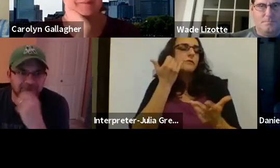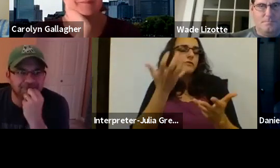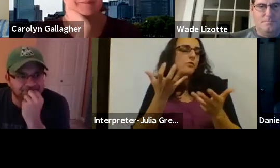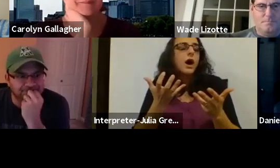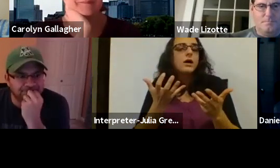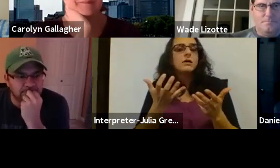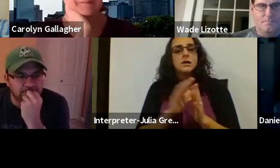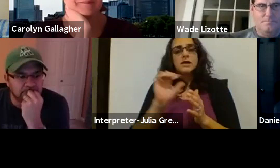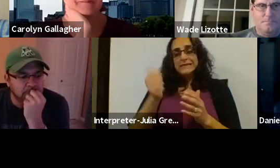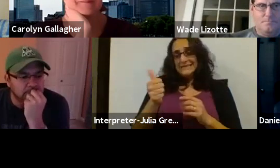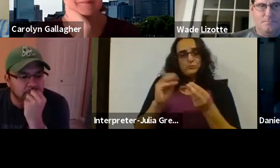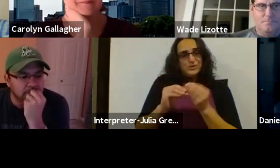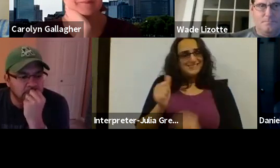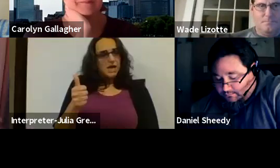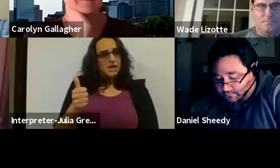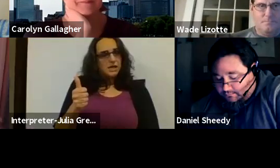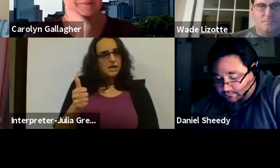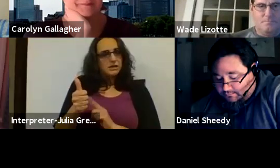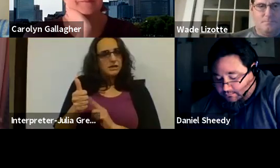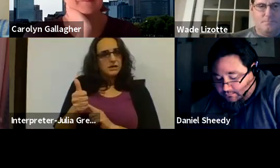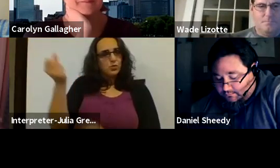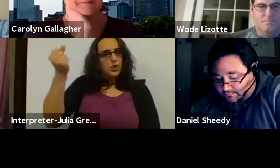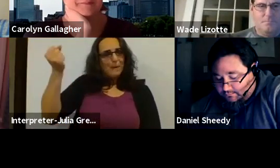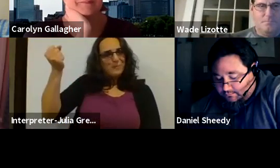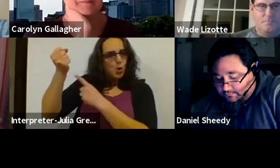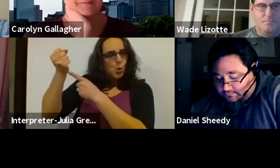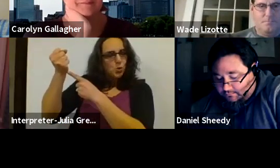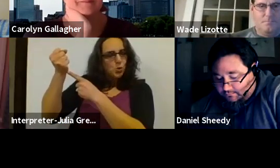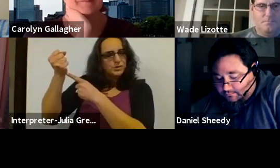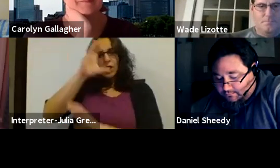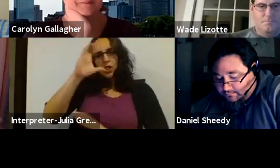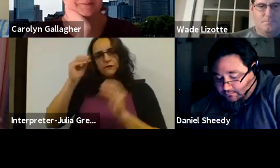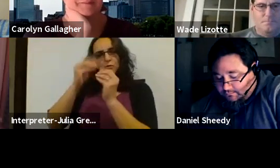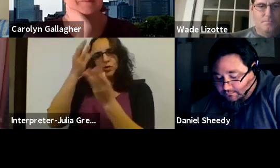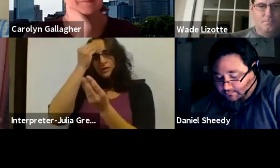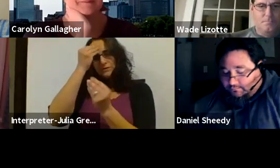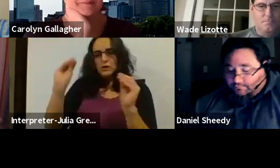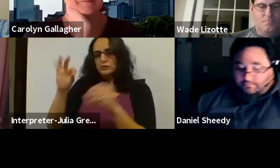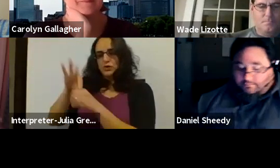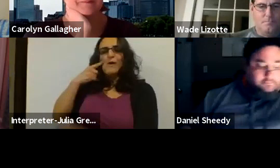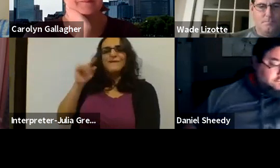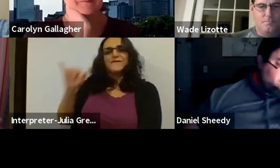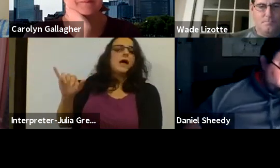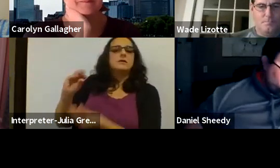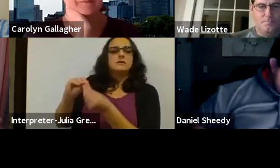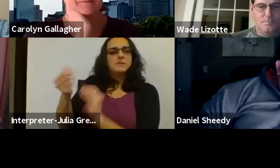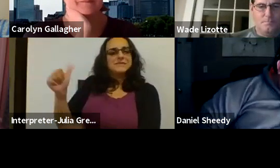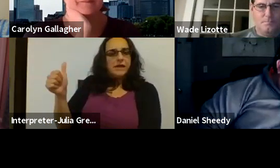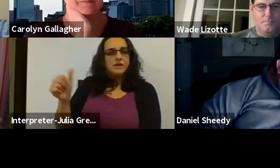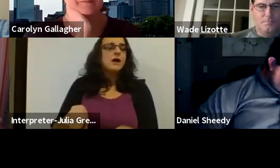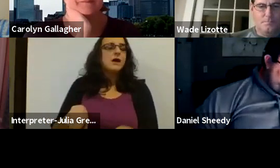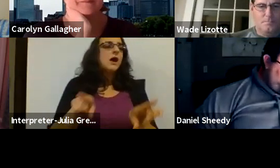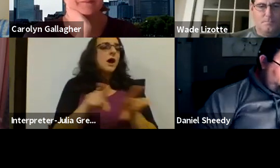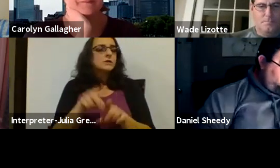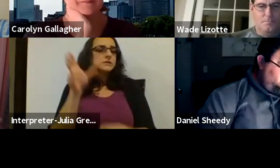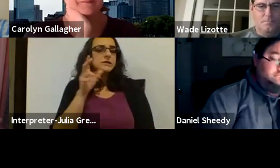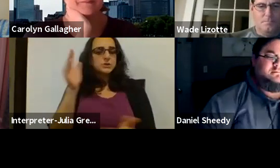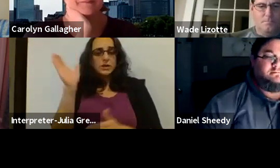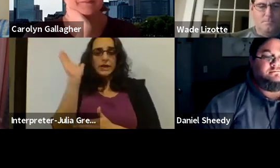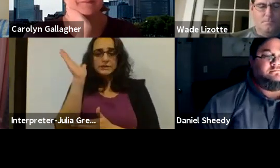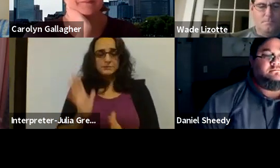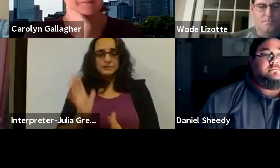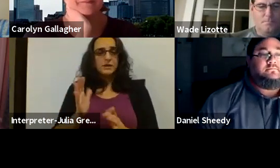Kathleen Stern: 10 number 10 was put on hold, looking for more information. So there was no vote on that. I also listened to the guest speaker who talked about equality and equity.